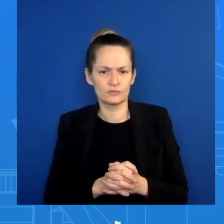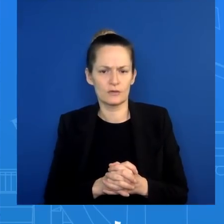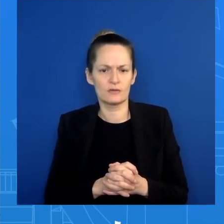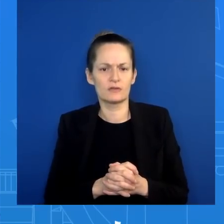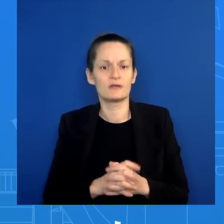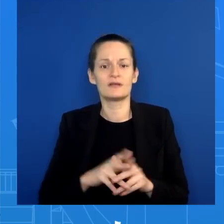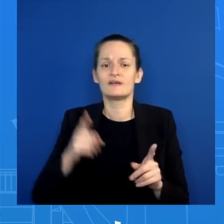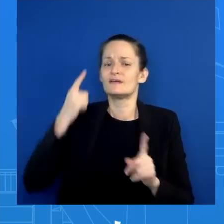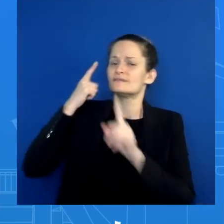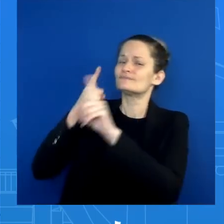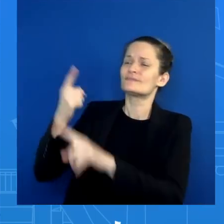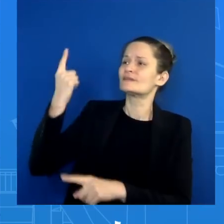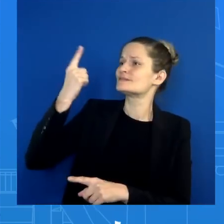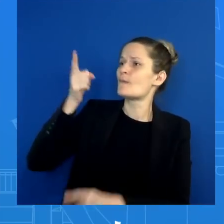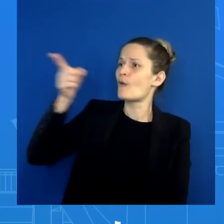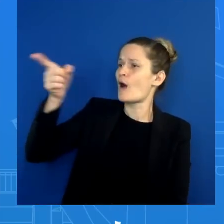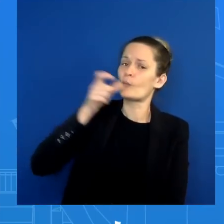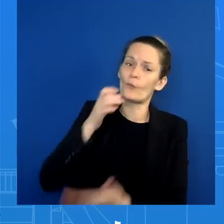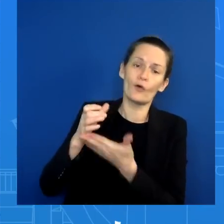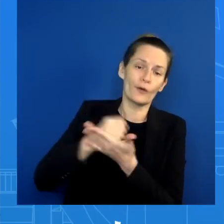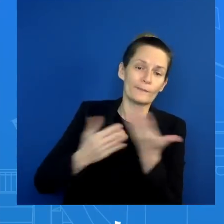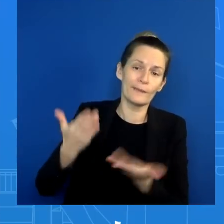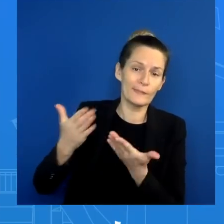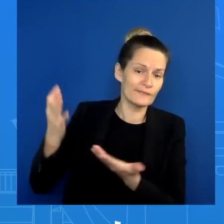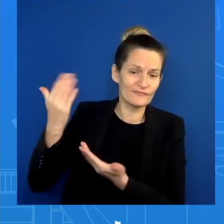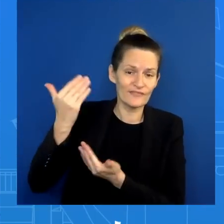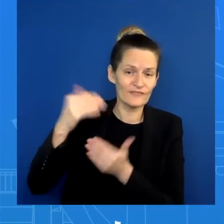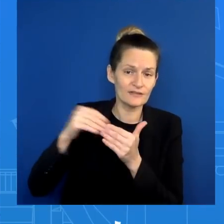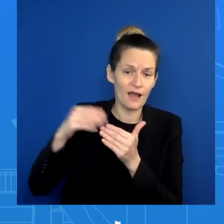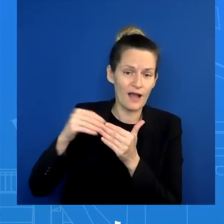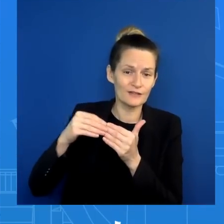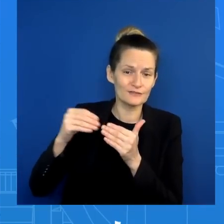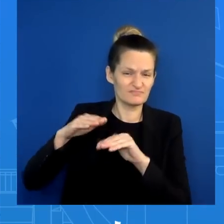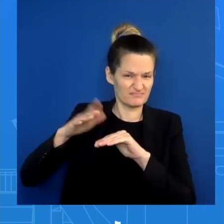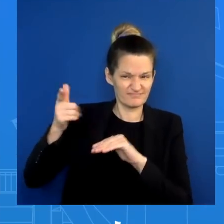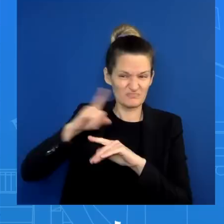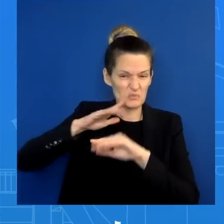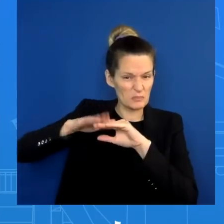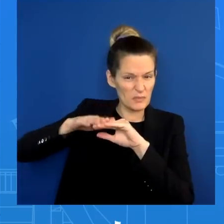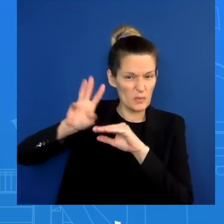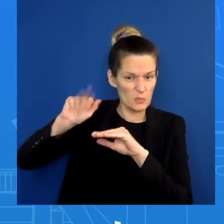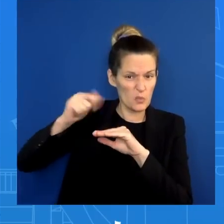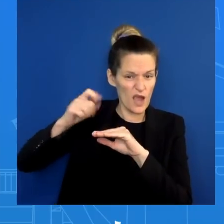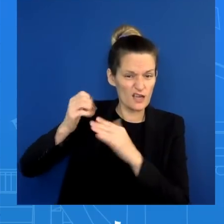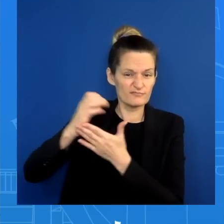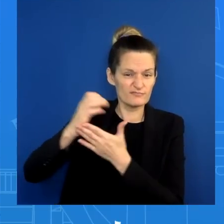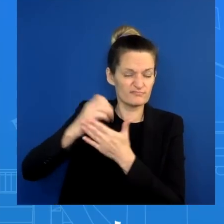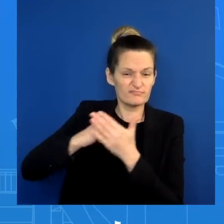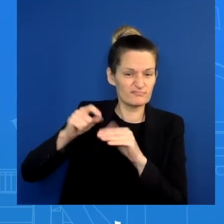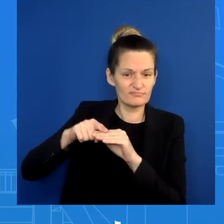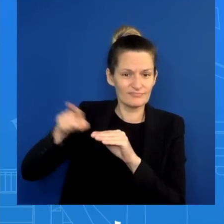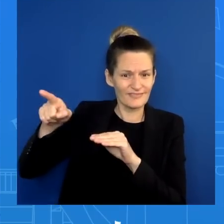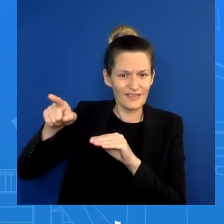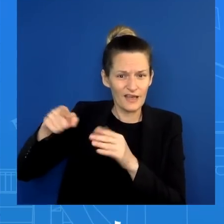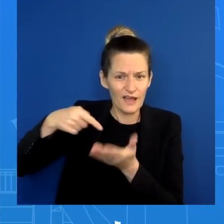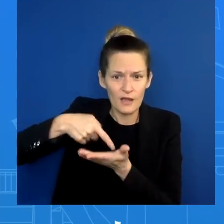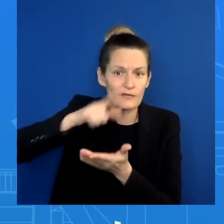So this is what we're talking about, and this is why this is so important, again, to give people a little bit more of a breathing room.